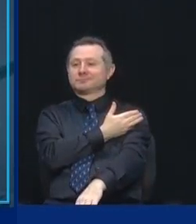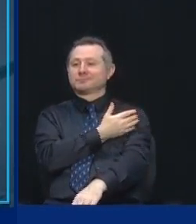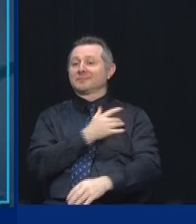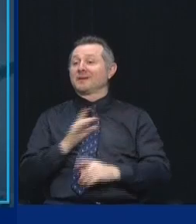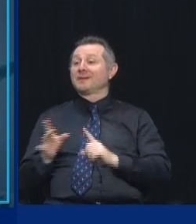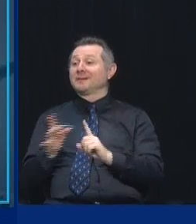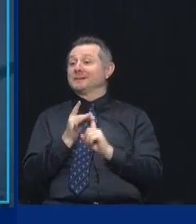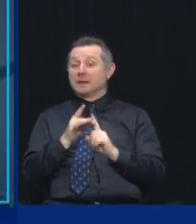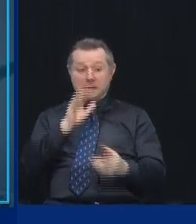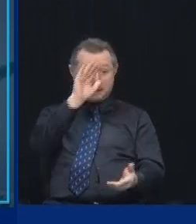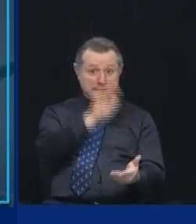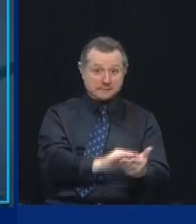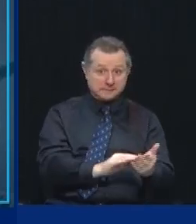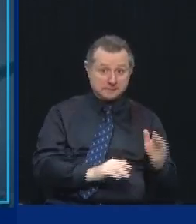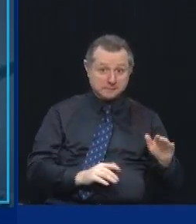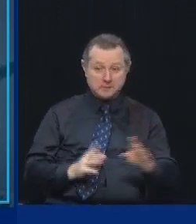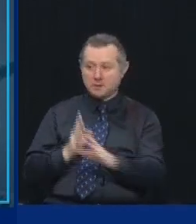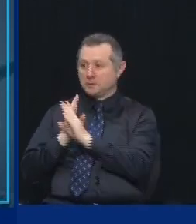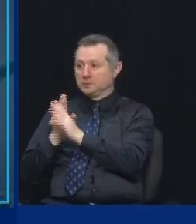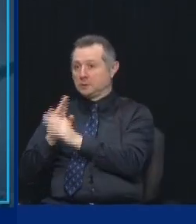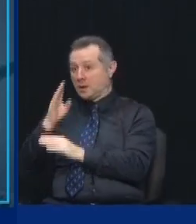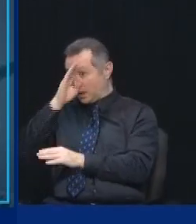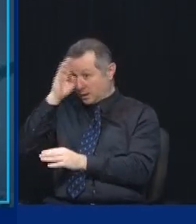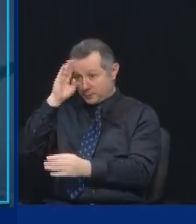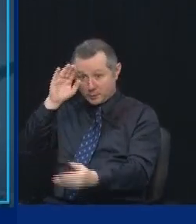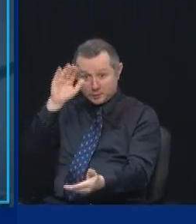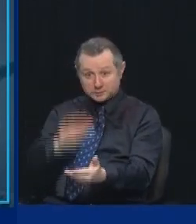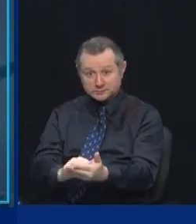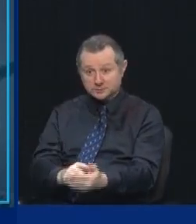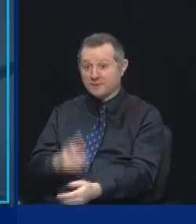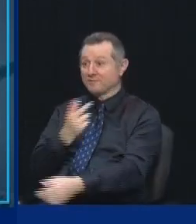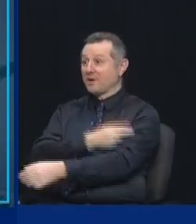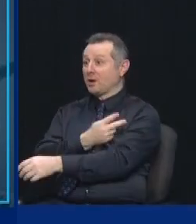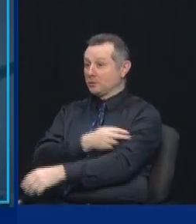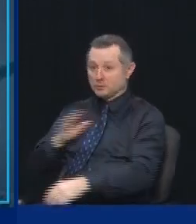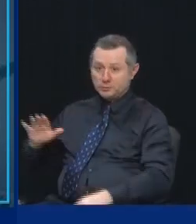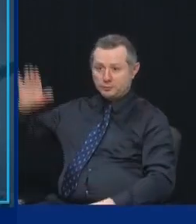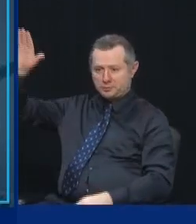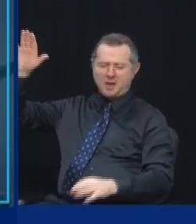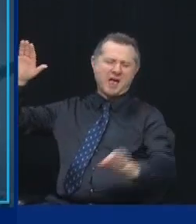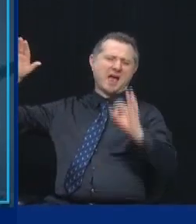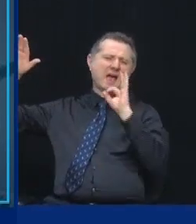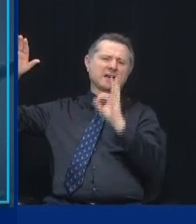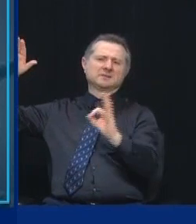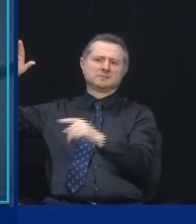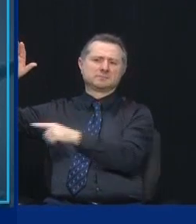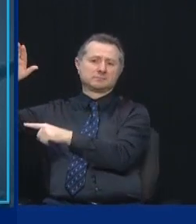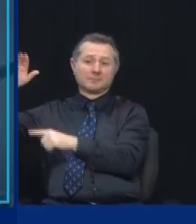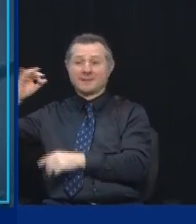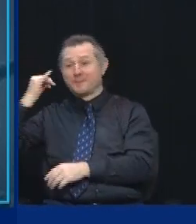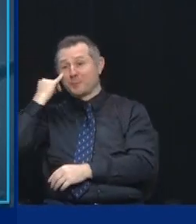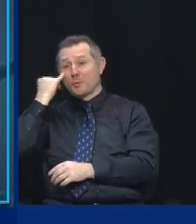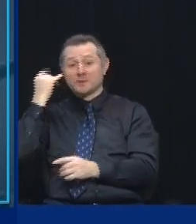I BELIEVE IT IS INDISPUTABLE THAT THE MORE PEOPLE VACCINATED, THE BETTER THE SITUATION. WE HAVE HOSPITALIZATIONS DOWN. POSITIVITY DOWN, VACCINATIONS